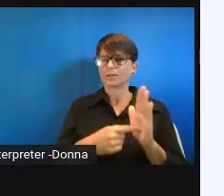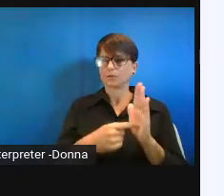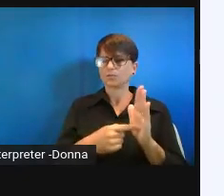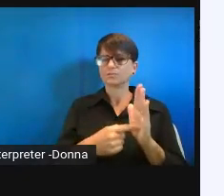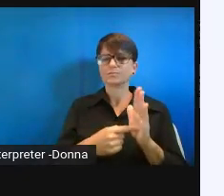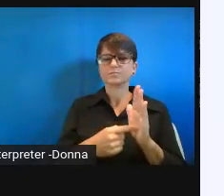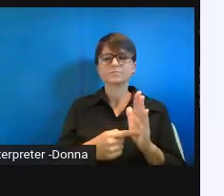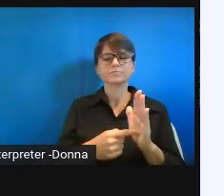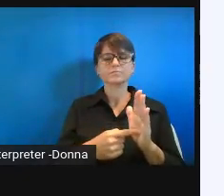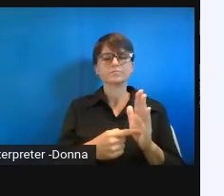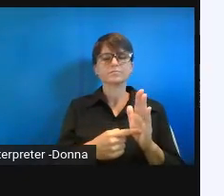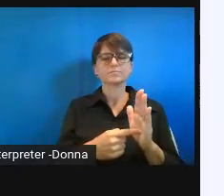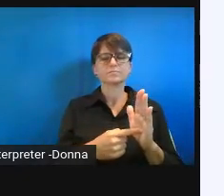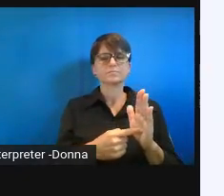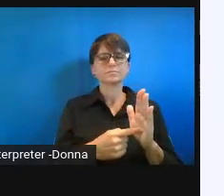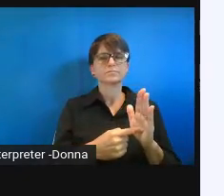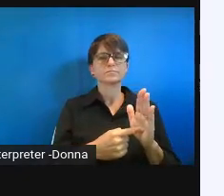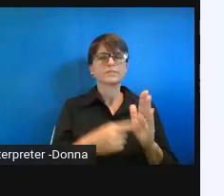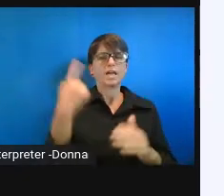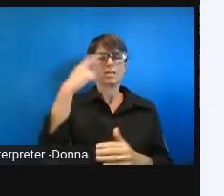to create accessible websites and field days.